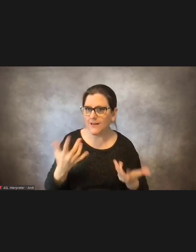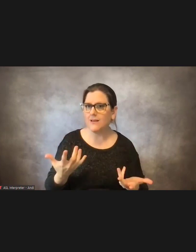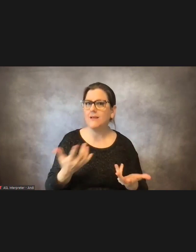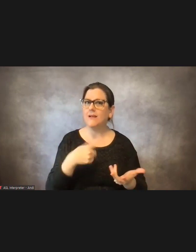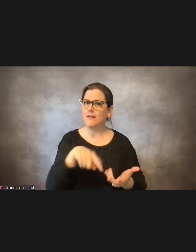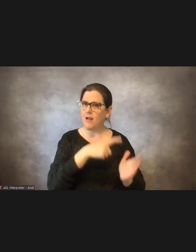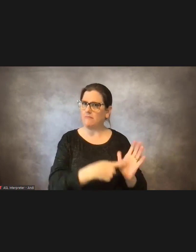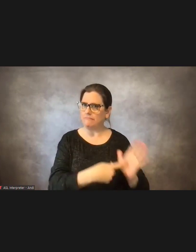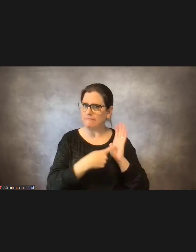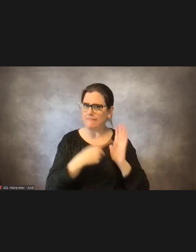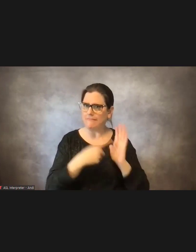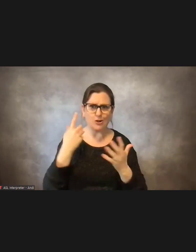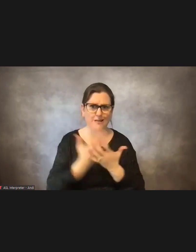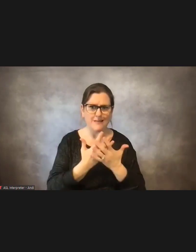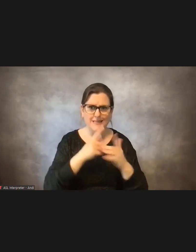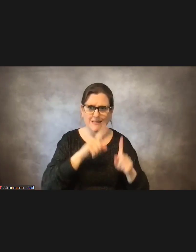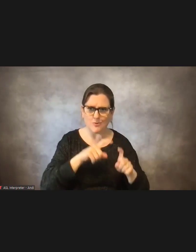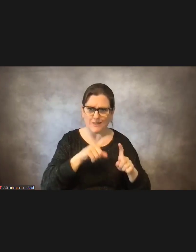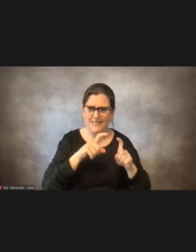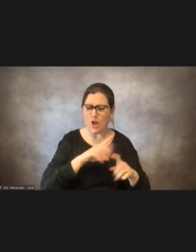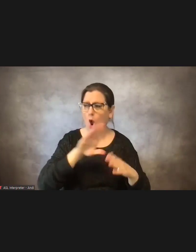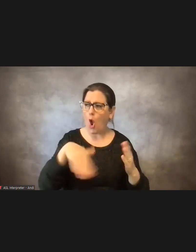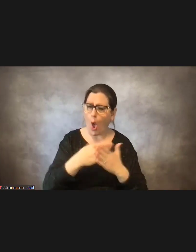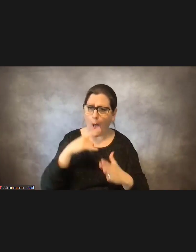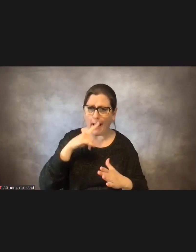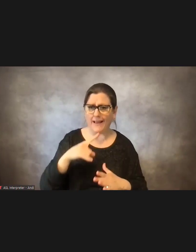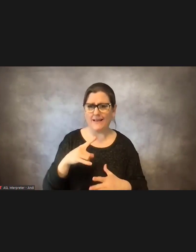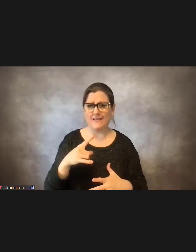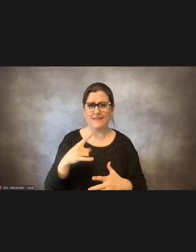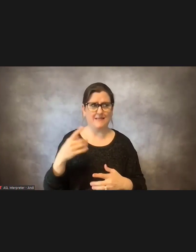they've required hearing screenings for all of their children, even